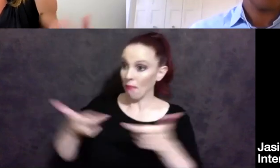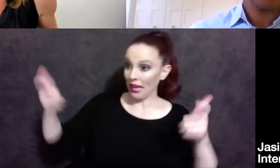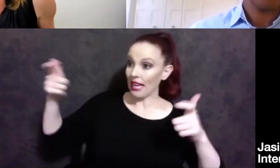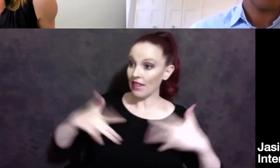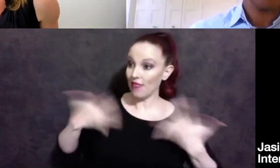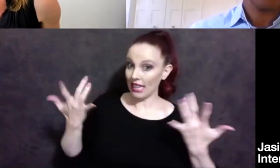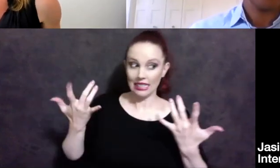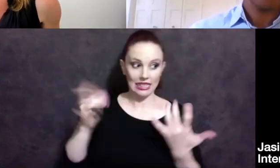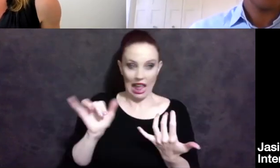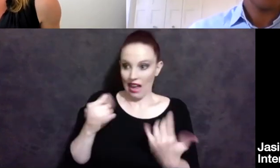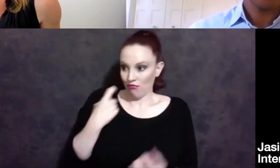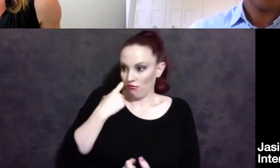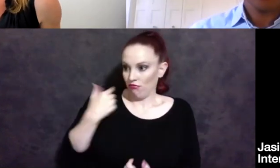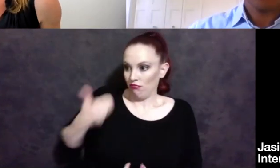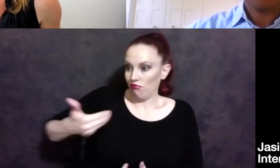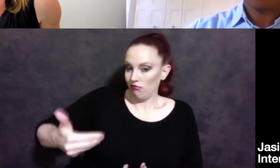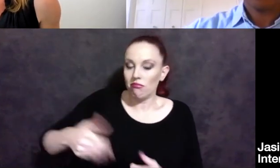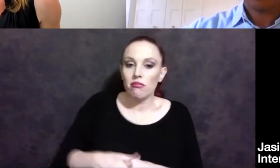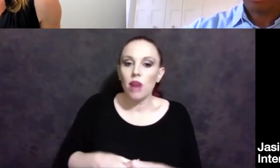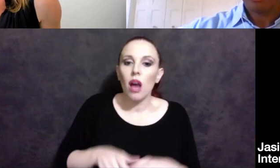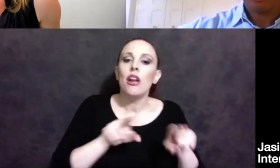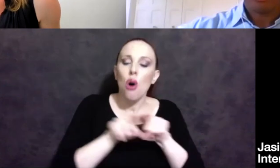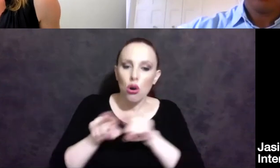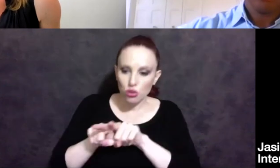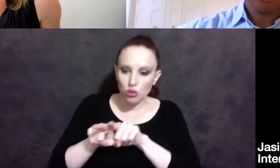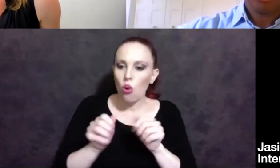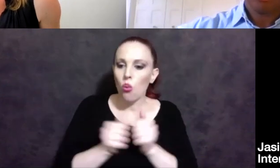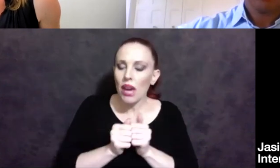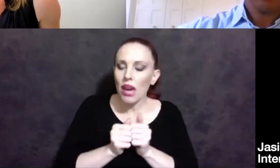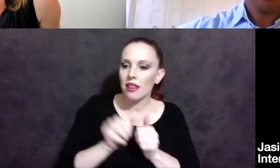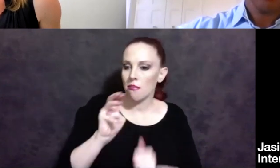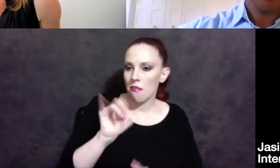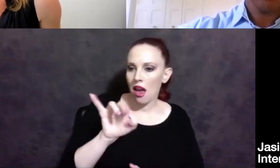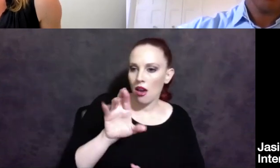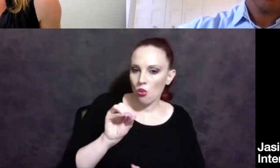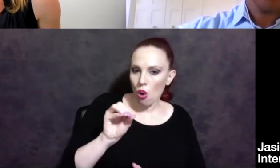we have seen in the last few weeks and with those micro aggressions. I know that happens